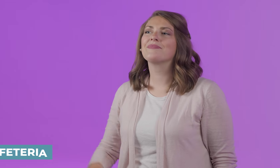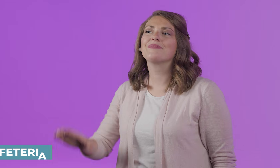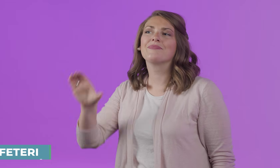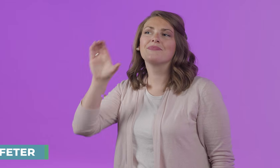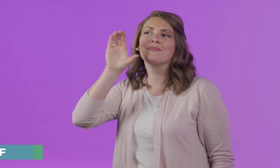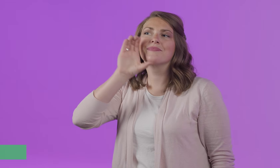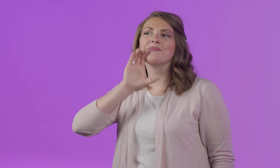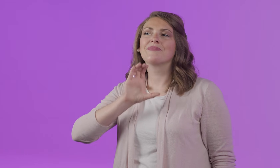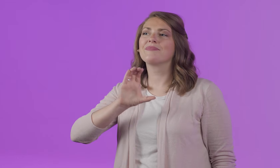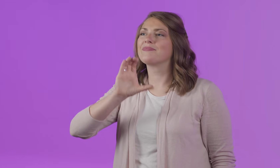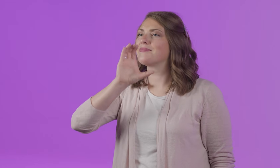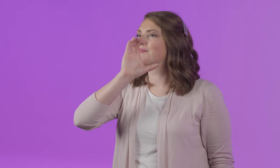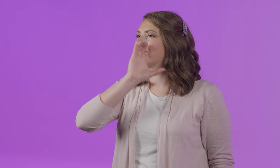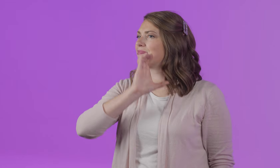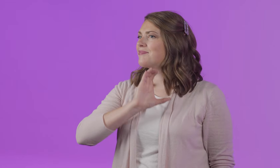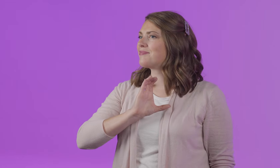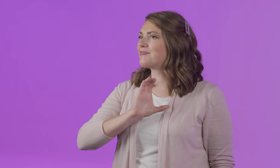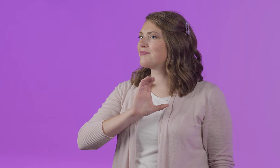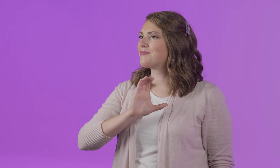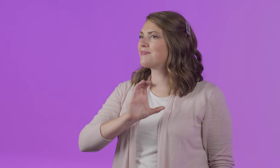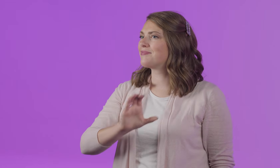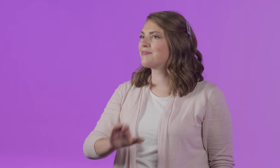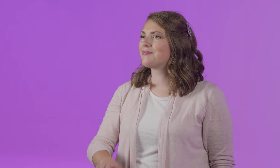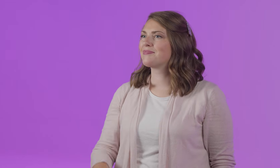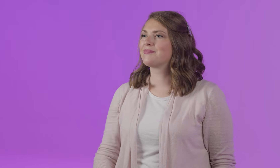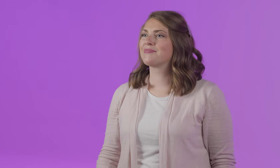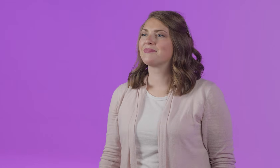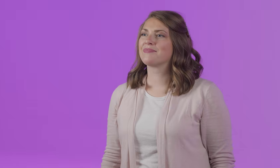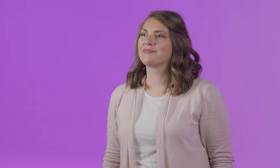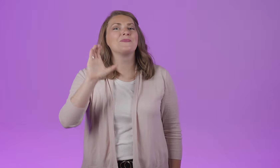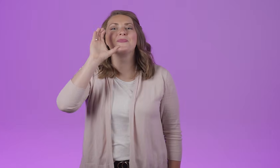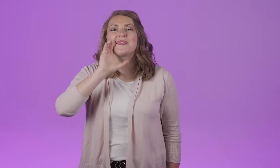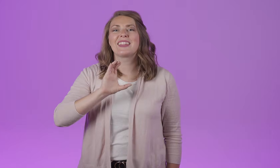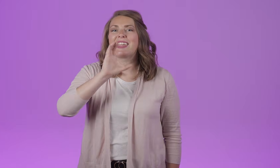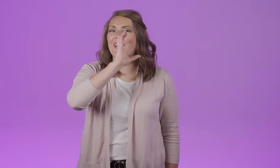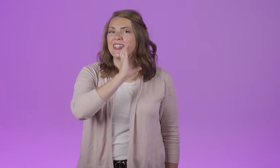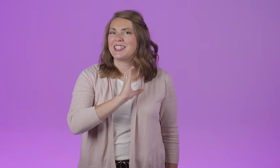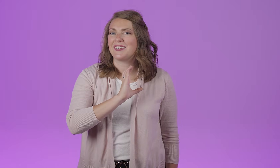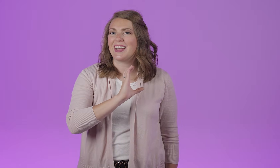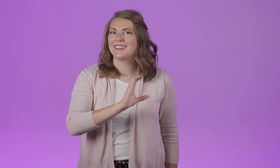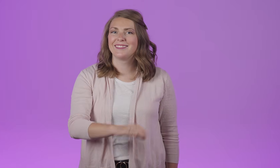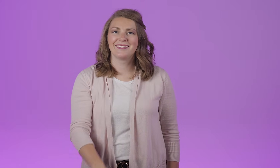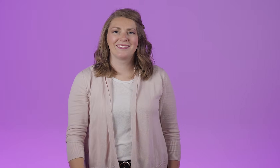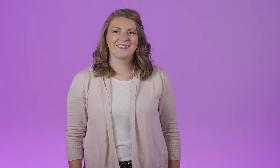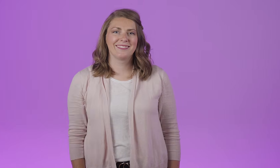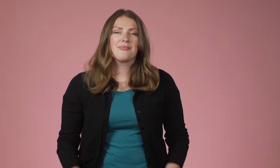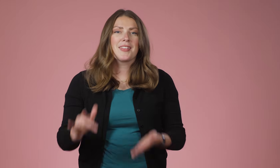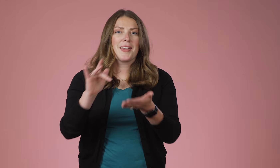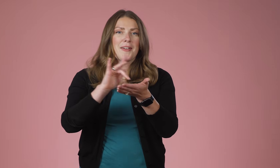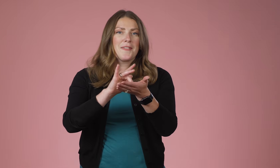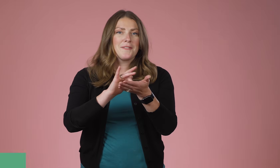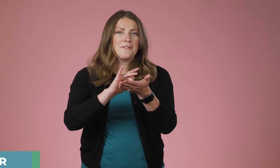The sign is right by your mouth because it's a place that you eat. Cafeteria.